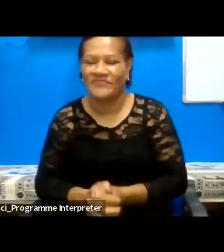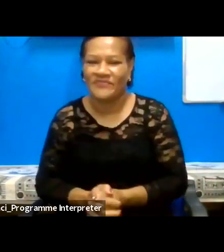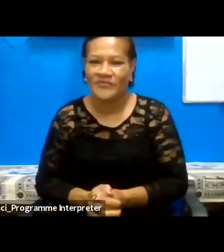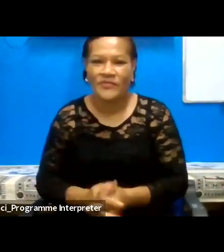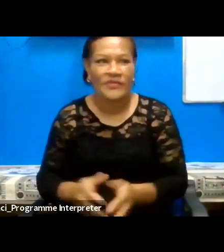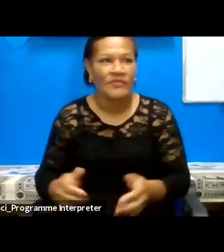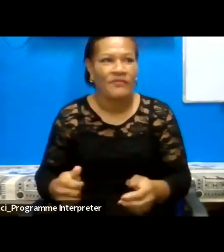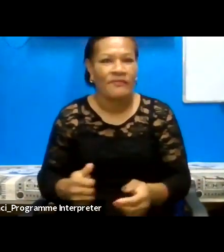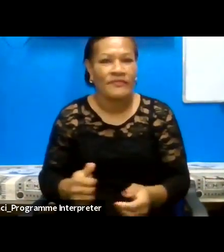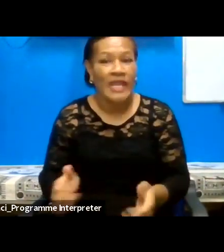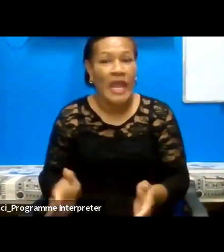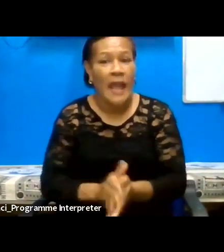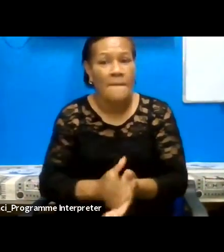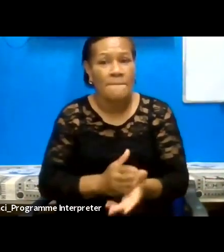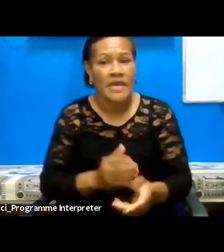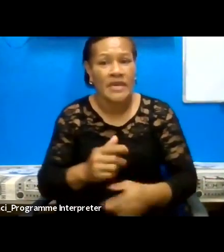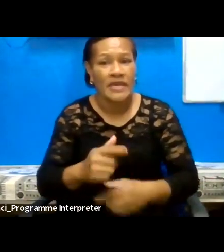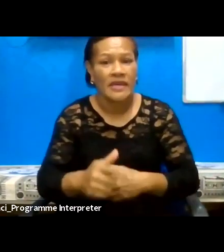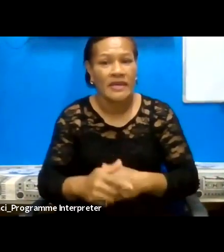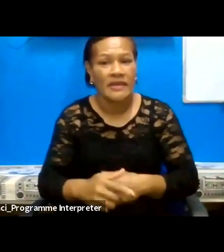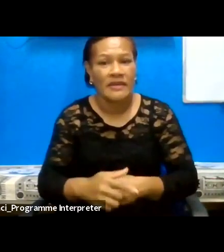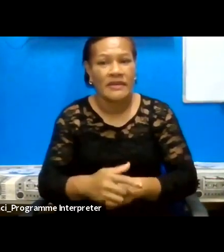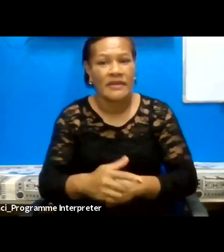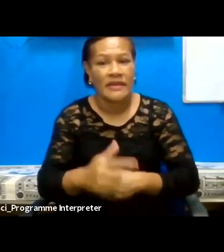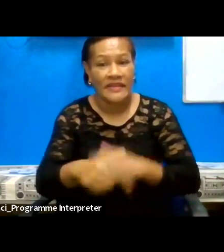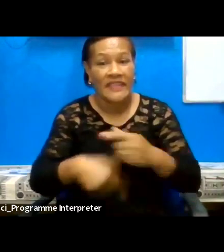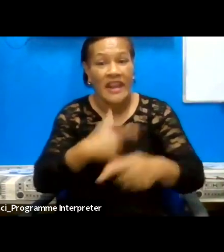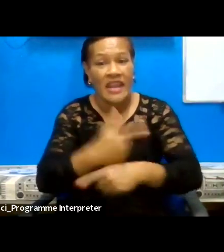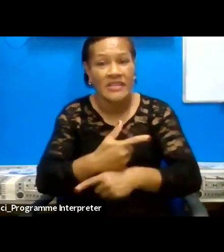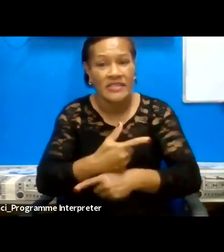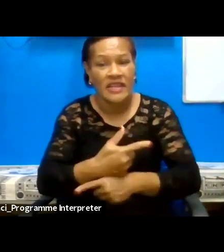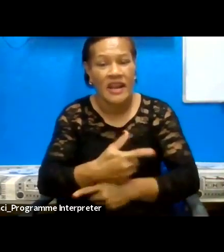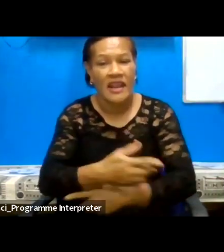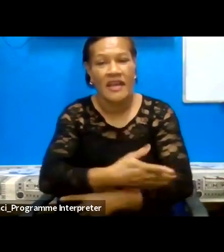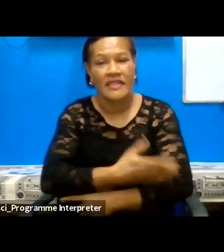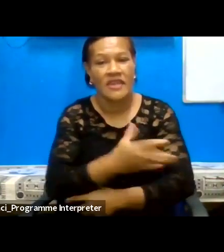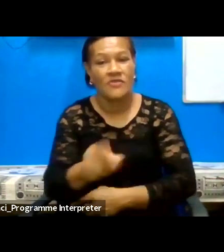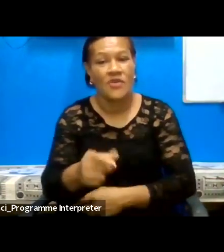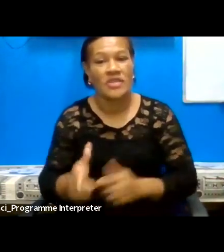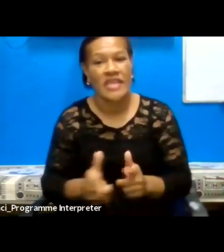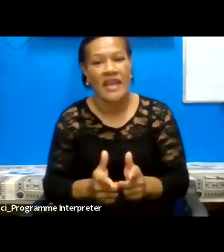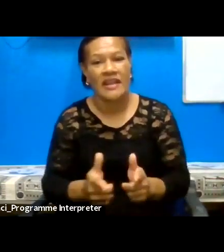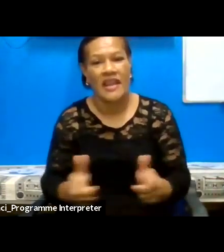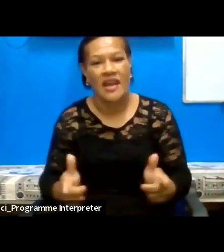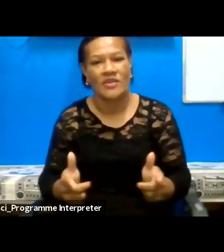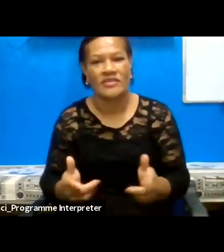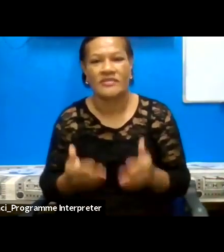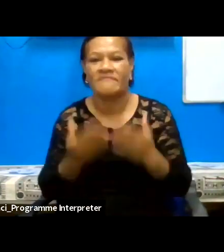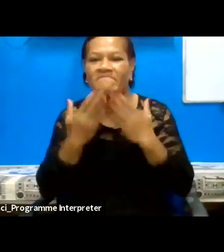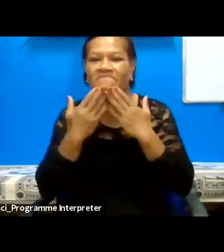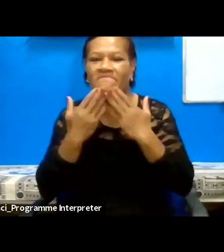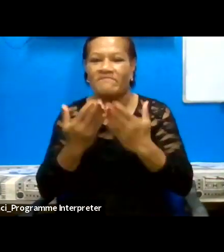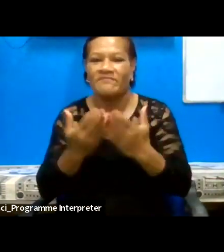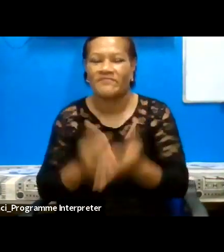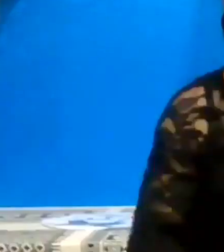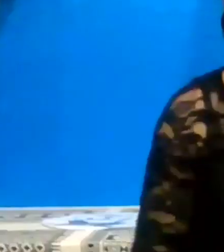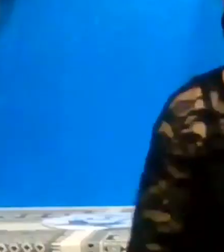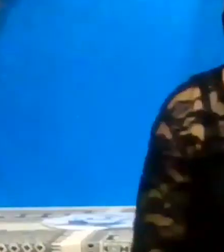very best and I hope that uh we all take up this course and